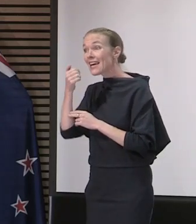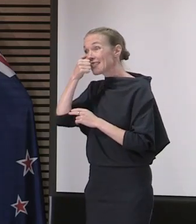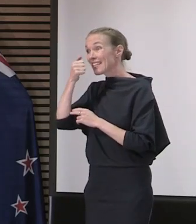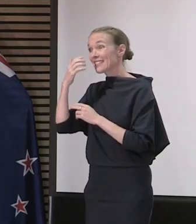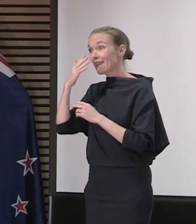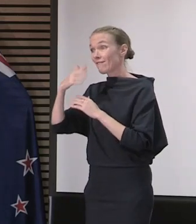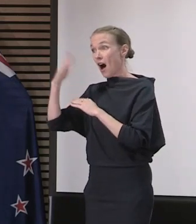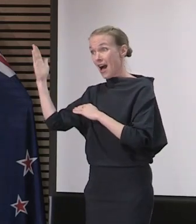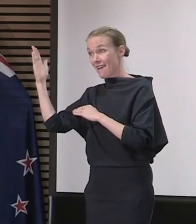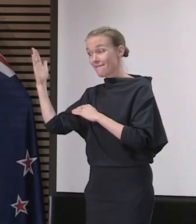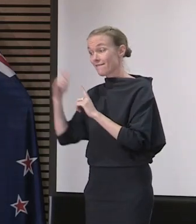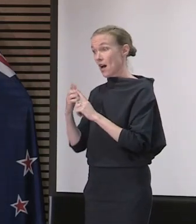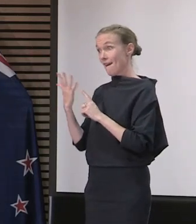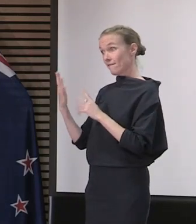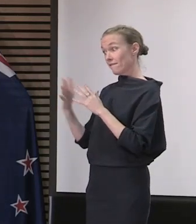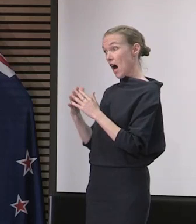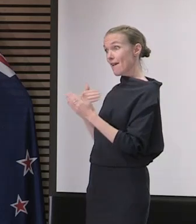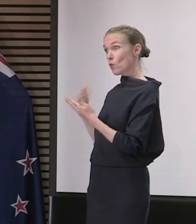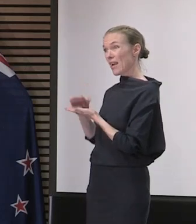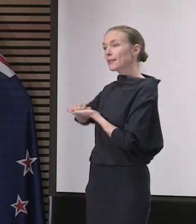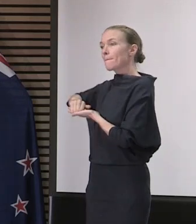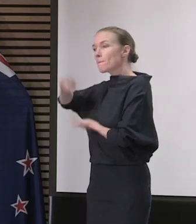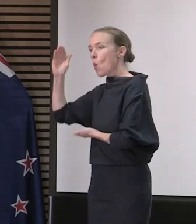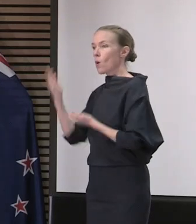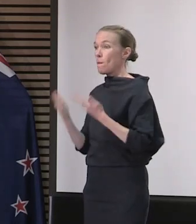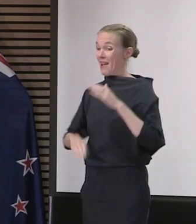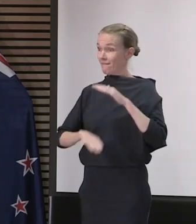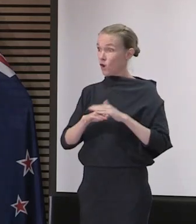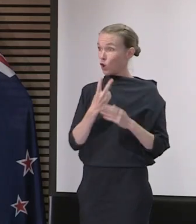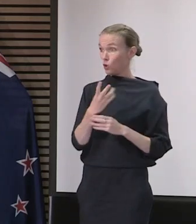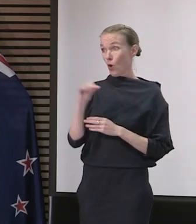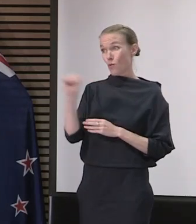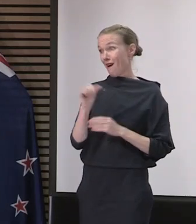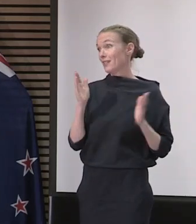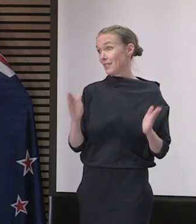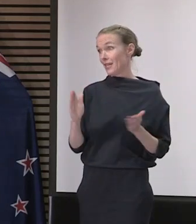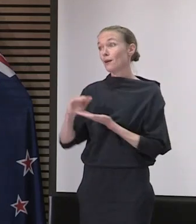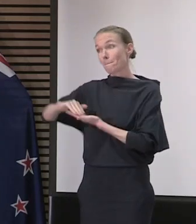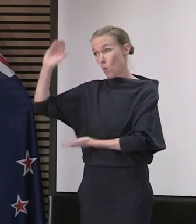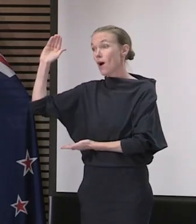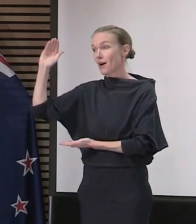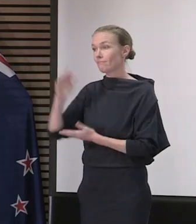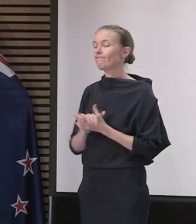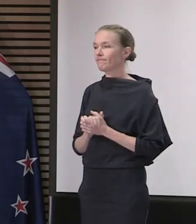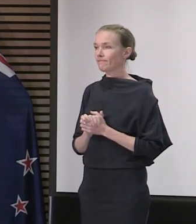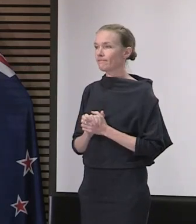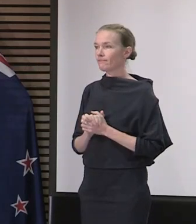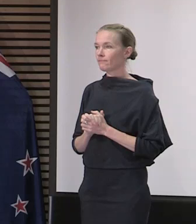in this age group, and likewise more Maori over 65 have been vaccinated in the